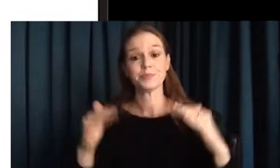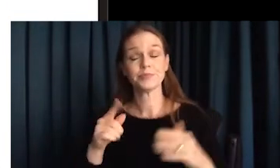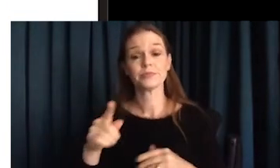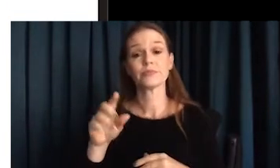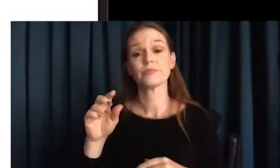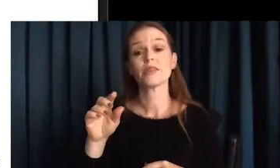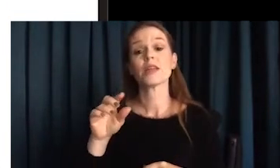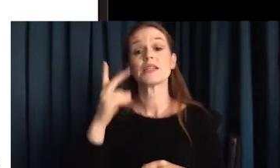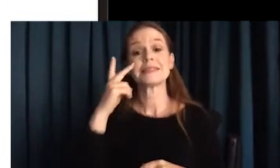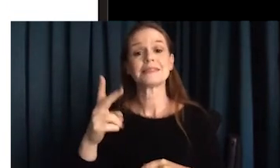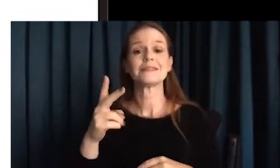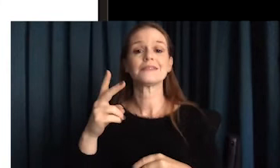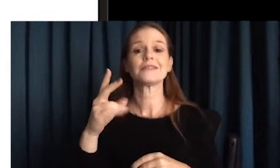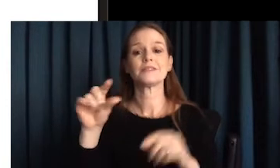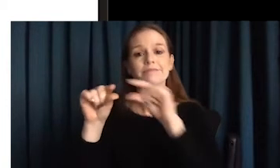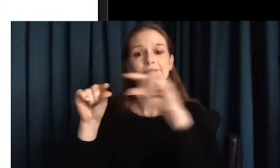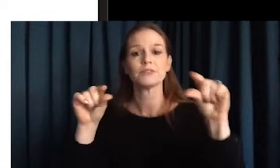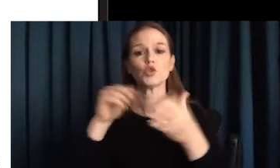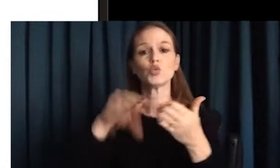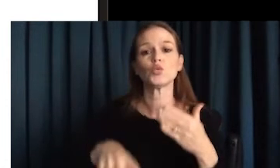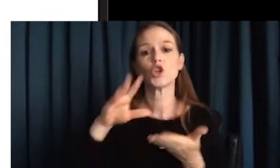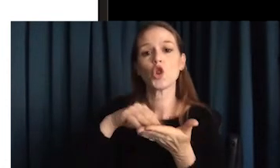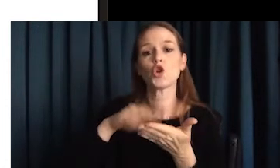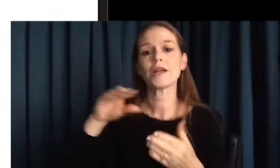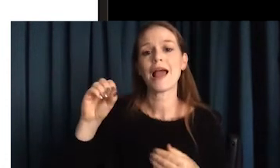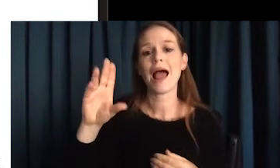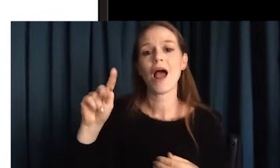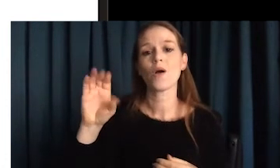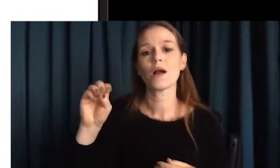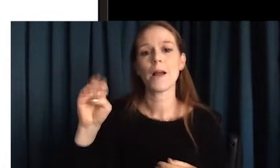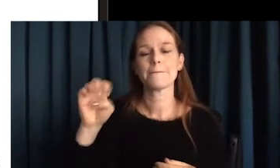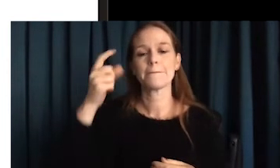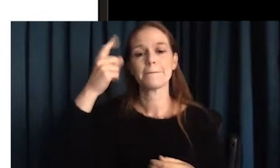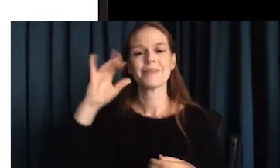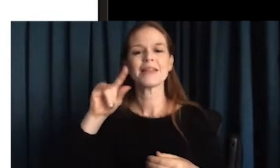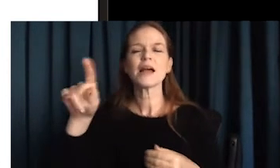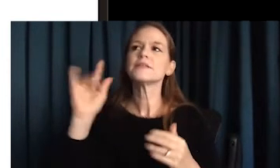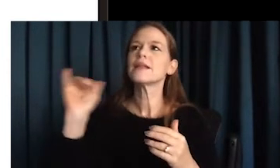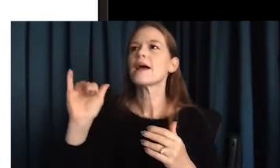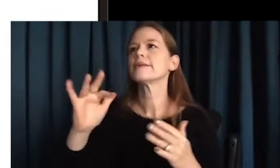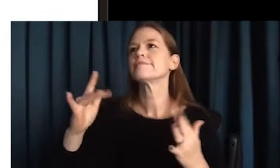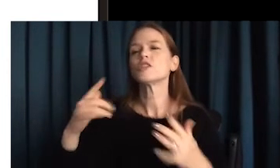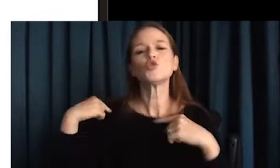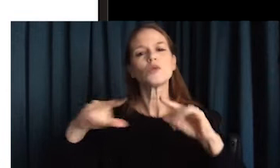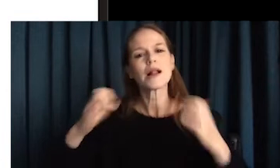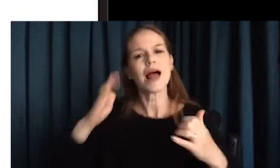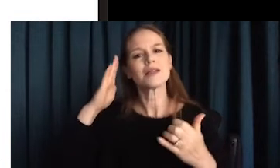what are called the student learning outcomes. And these are the main objectives that you can expect to learn in the course.